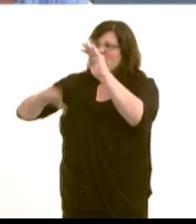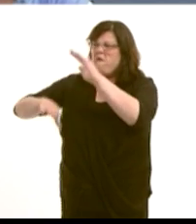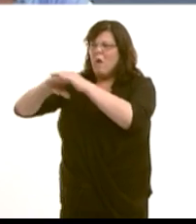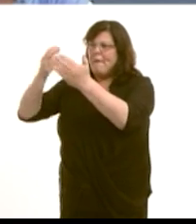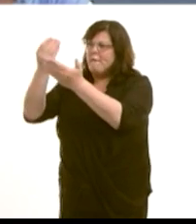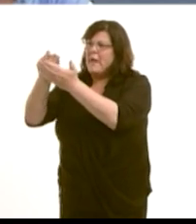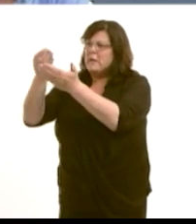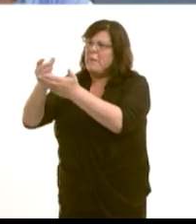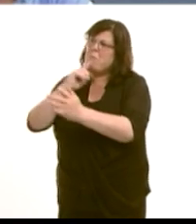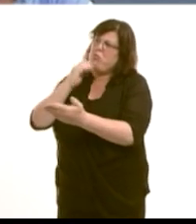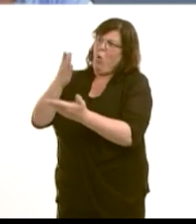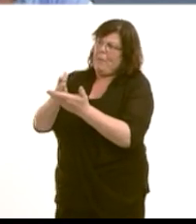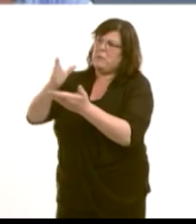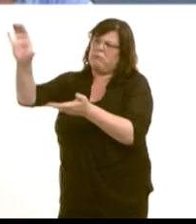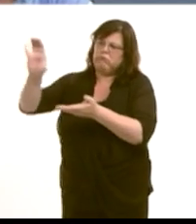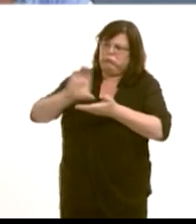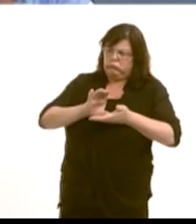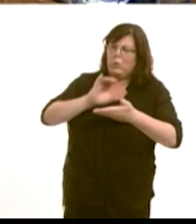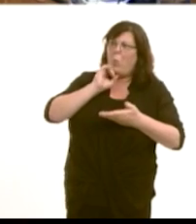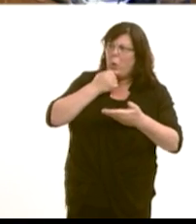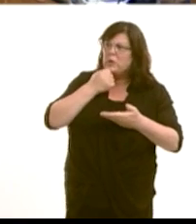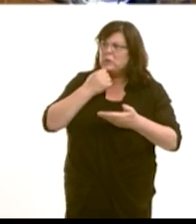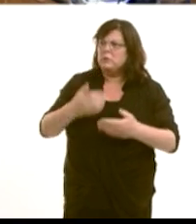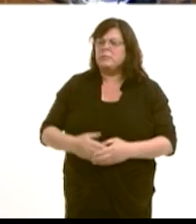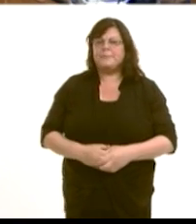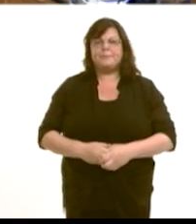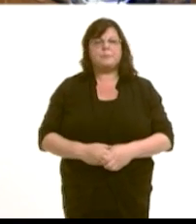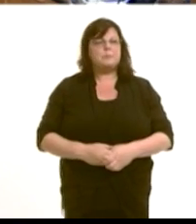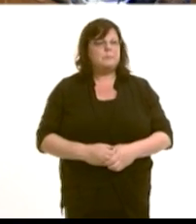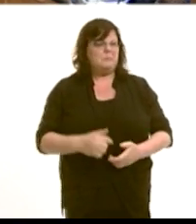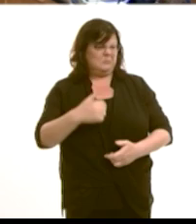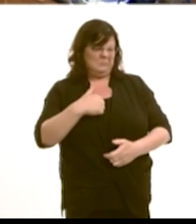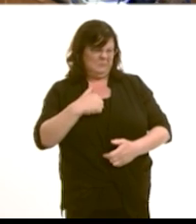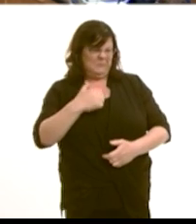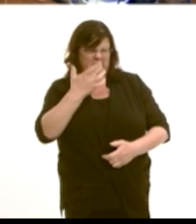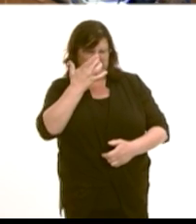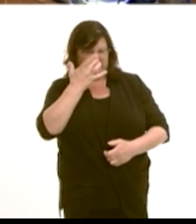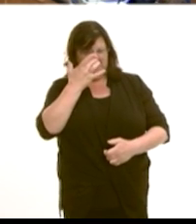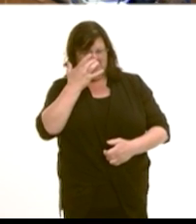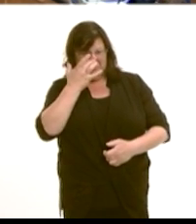the event of a vote to leave the European Union? Carwyn Jones: Well, Iím not going to pretend to the leader of the opposition that things